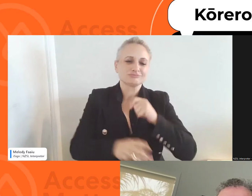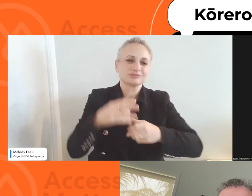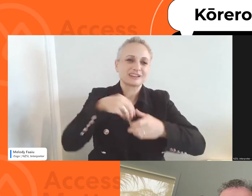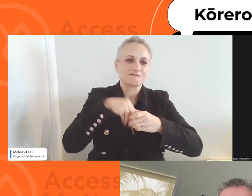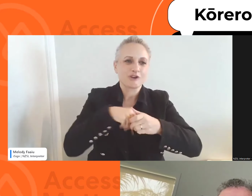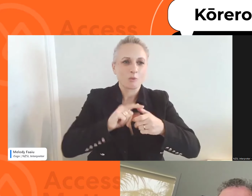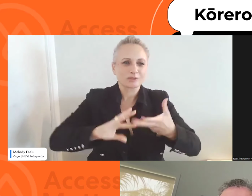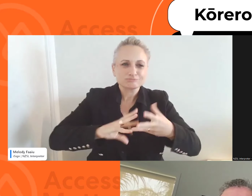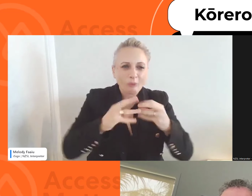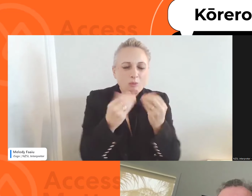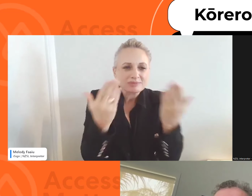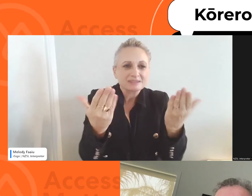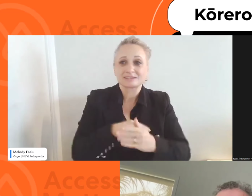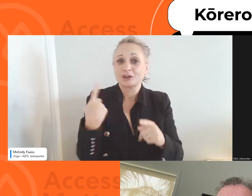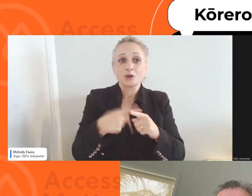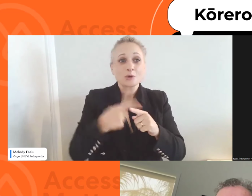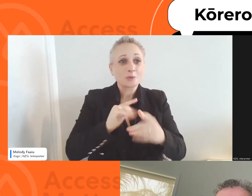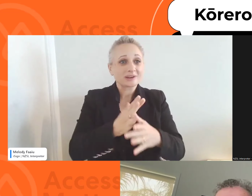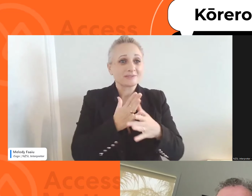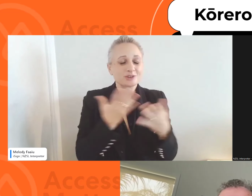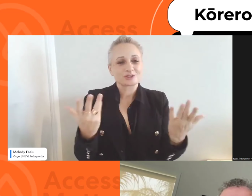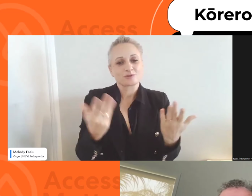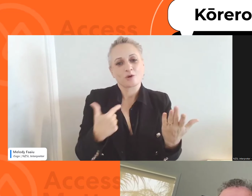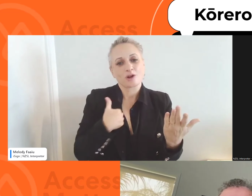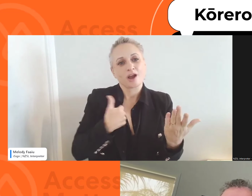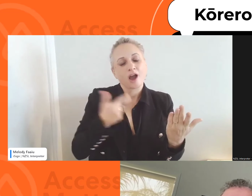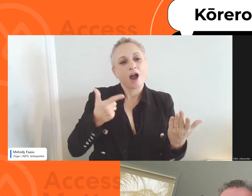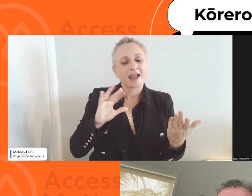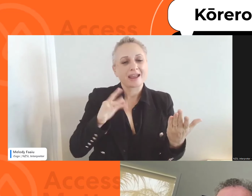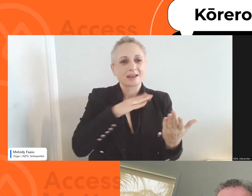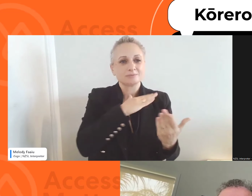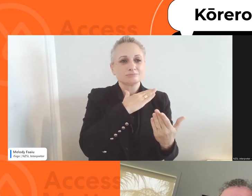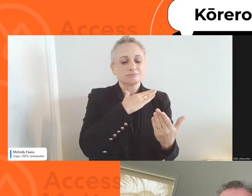quickly first of all, yeah, I'm a tetraplegic, so I had a motor